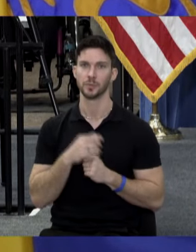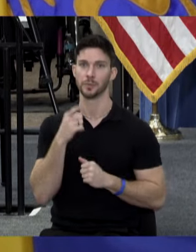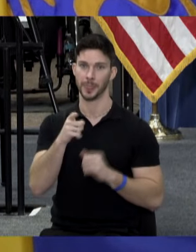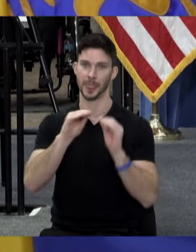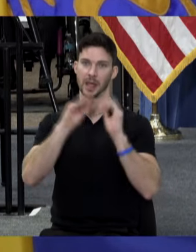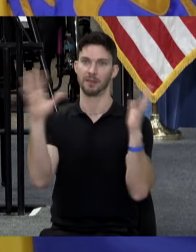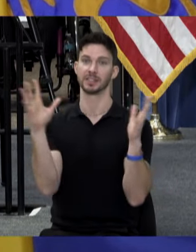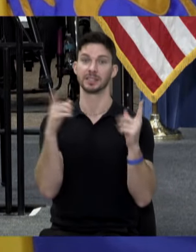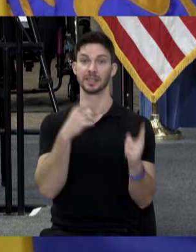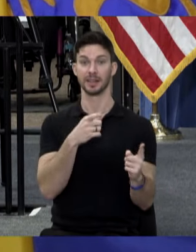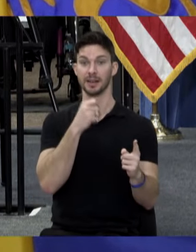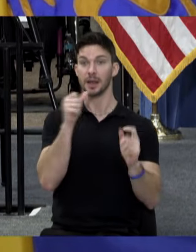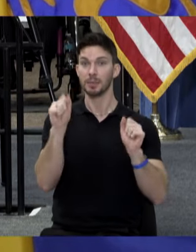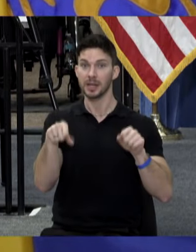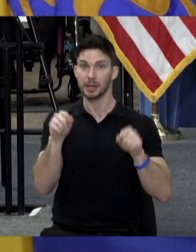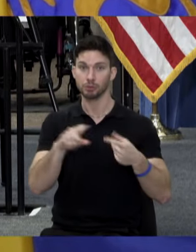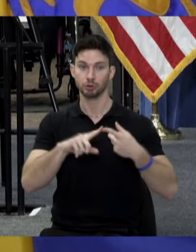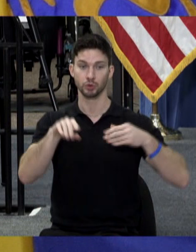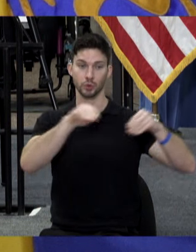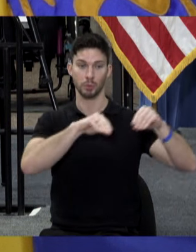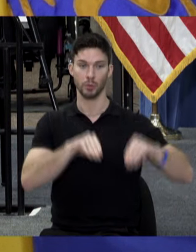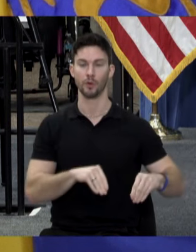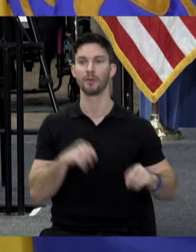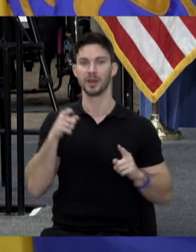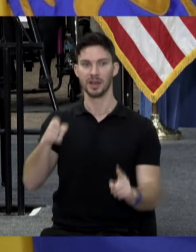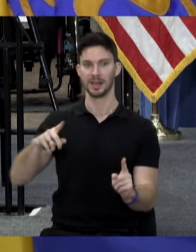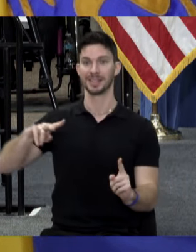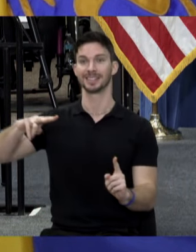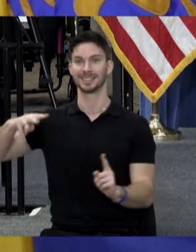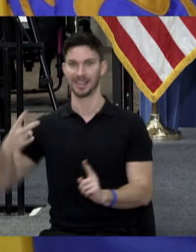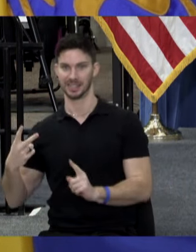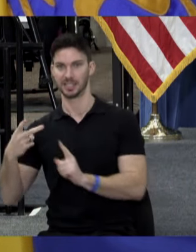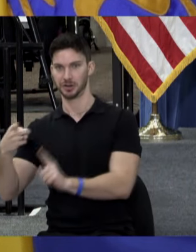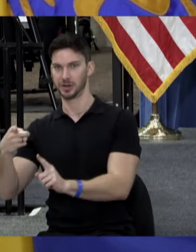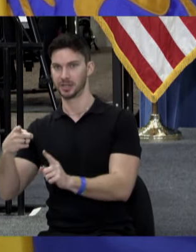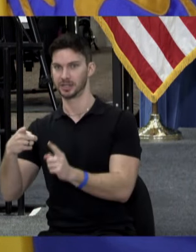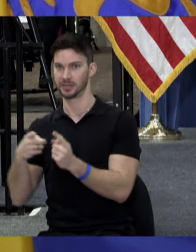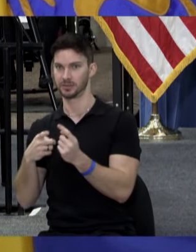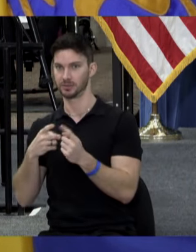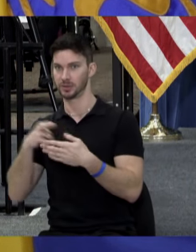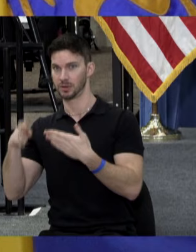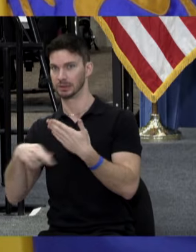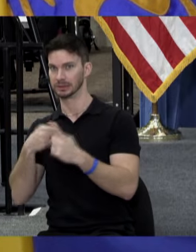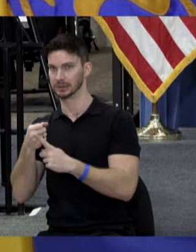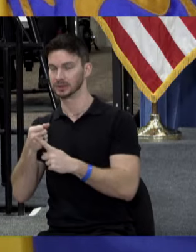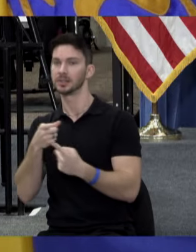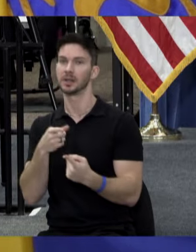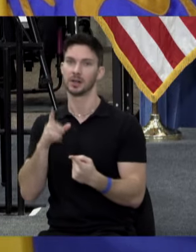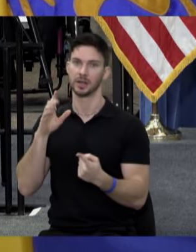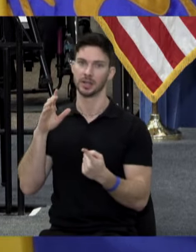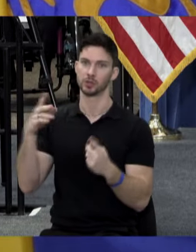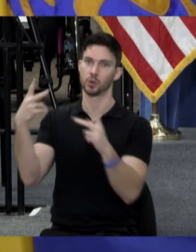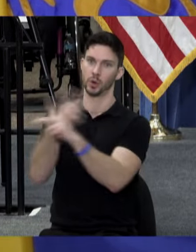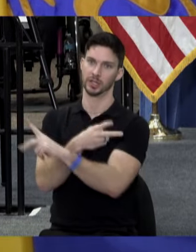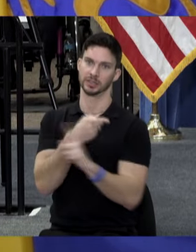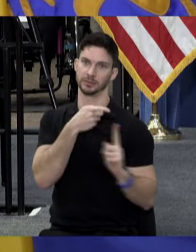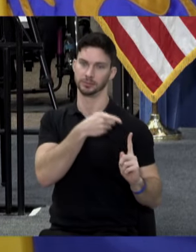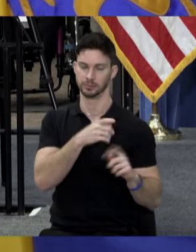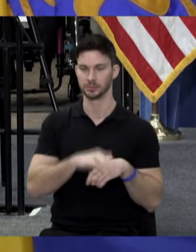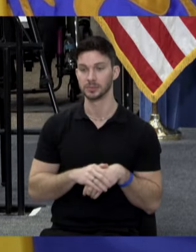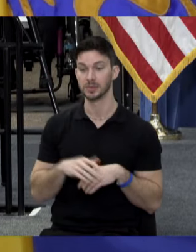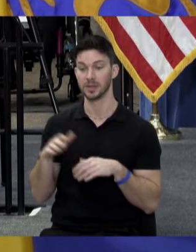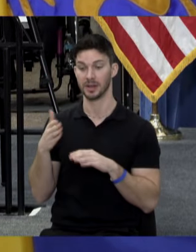not being able to move his body. Shortly after I moved home, he received he had a